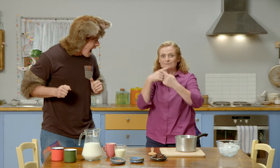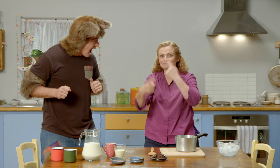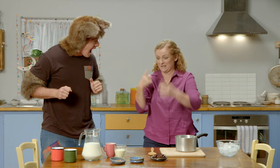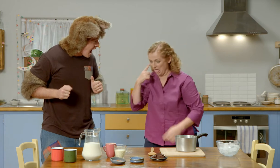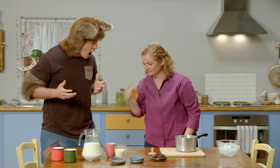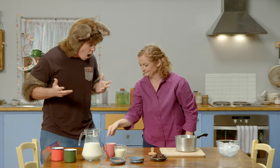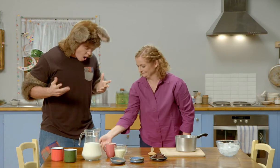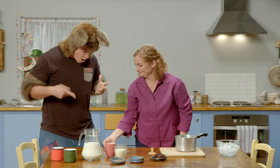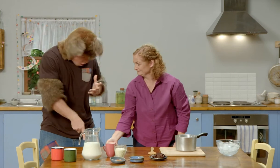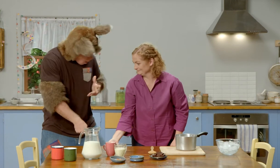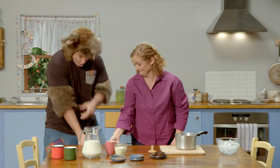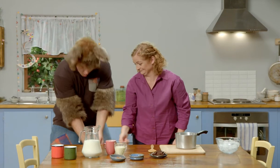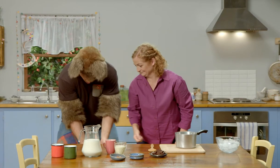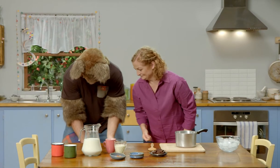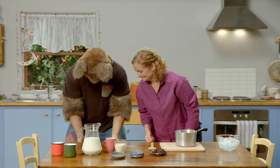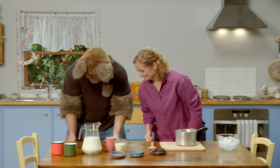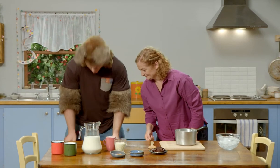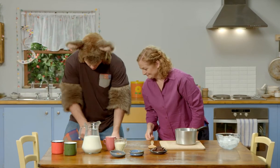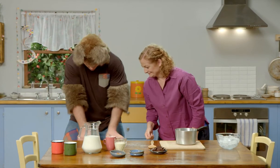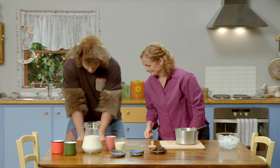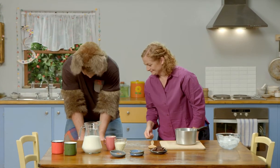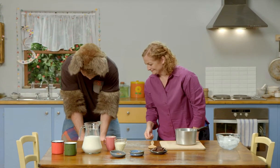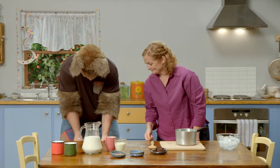There's a recipe in the drawer for it. Oh!